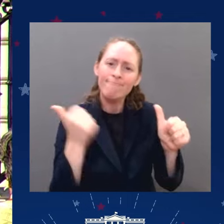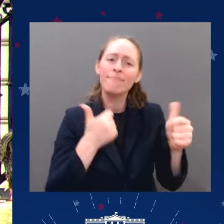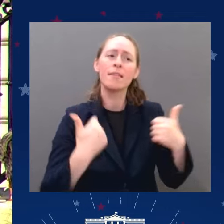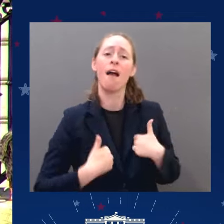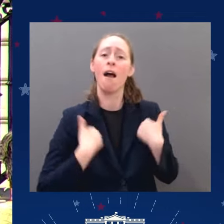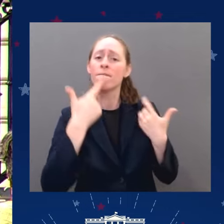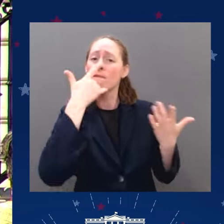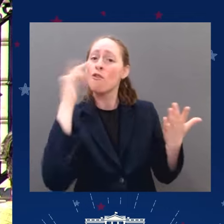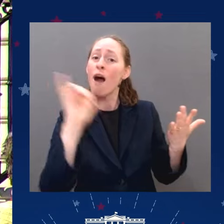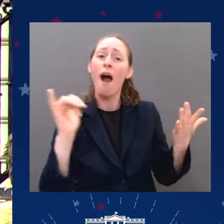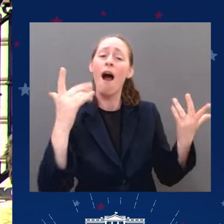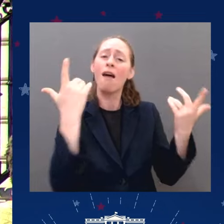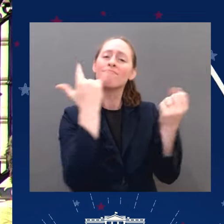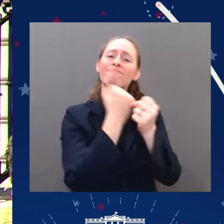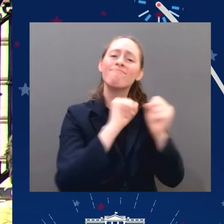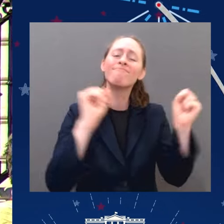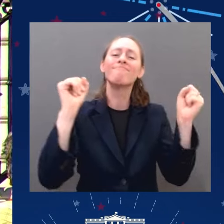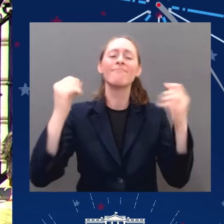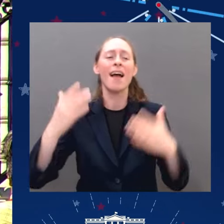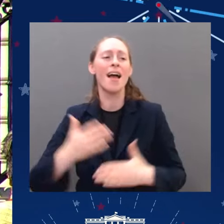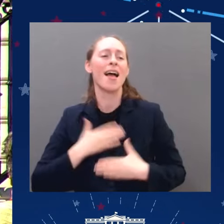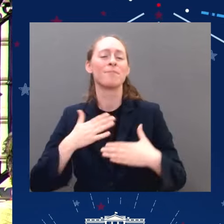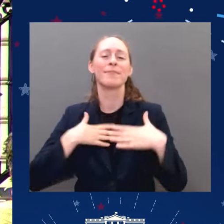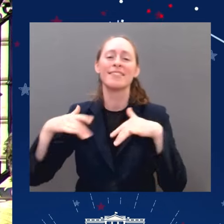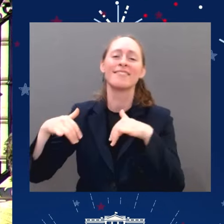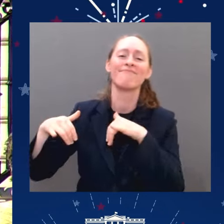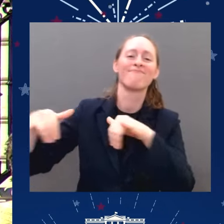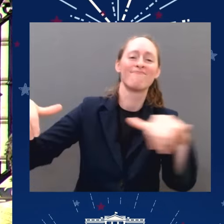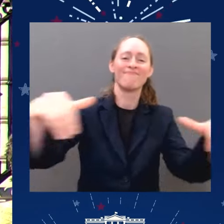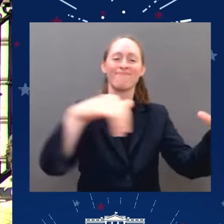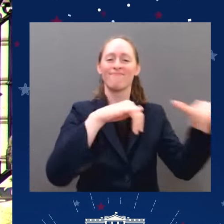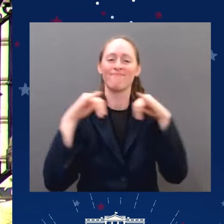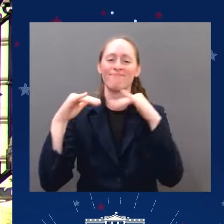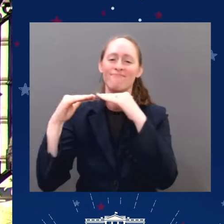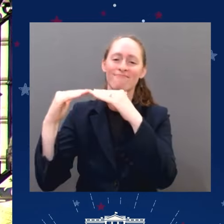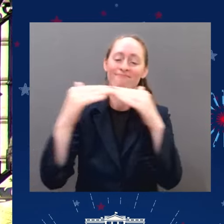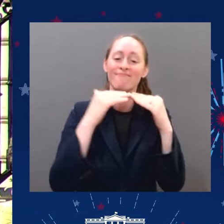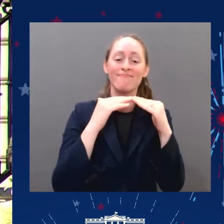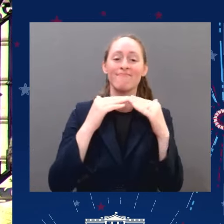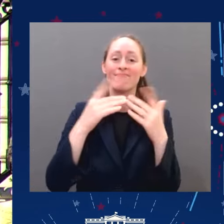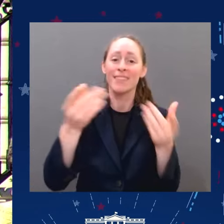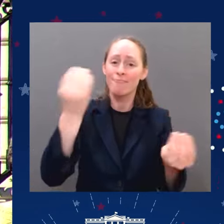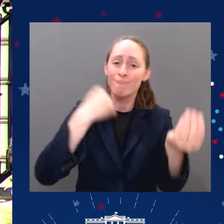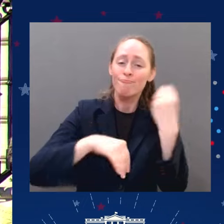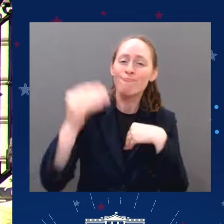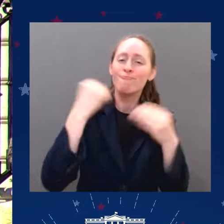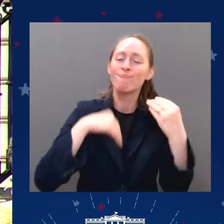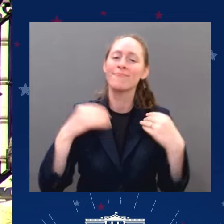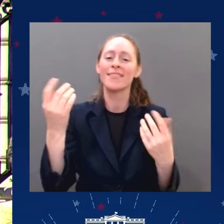that we might be filled with the strength to always seek after the more perfect union